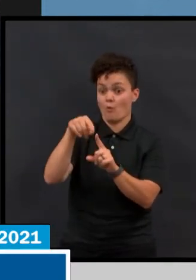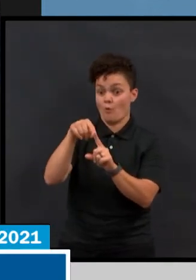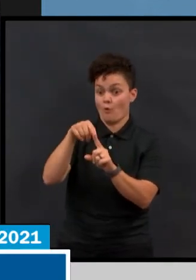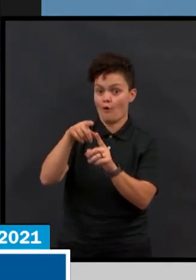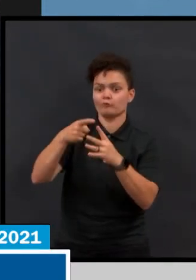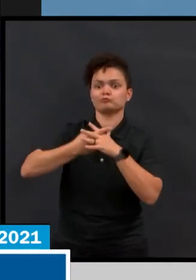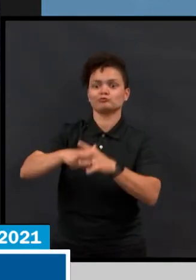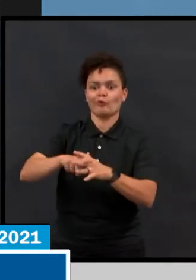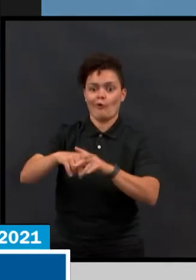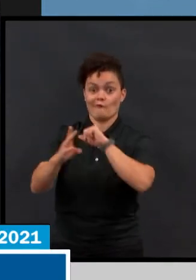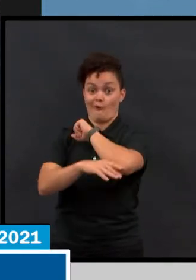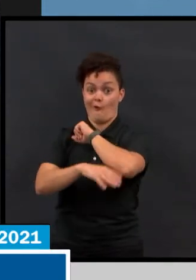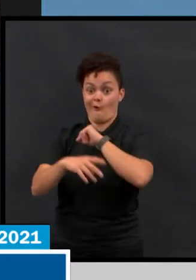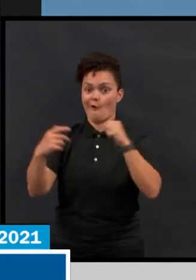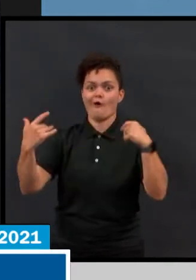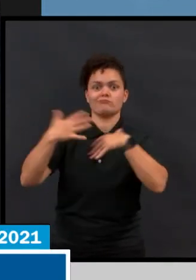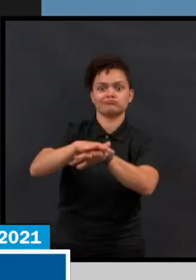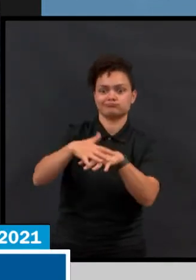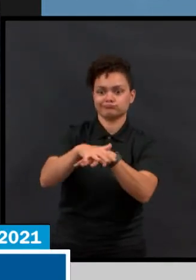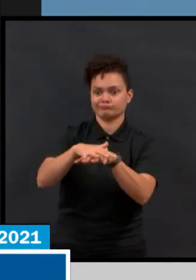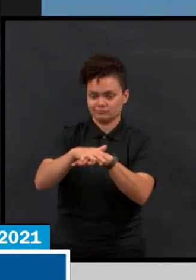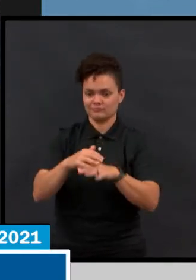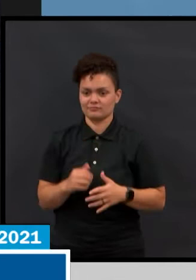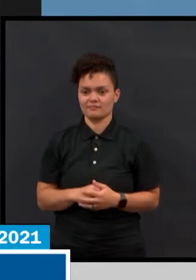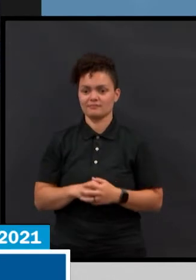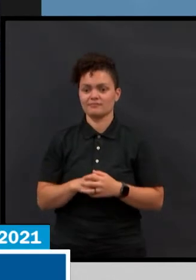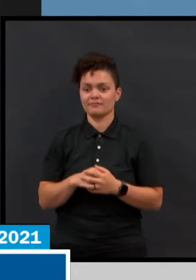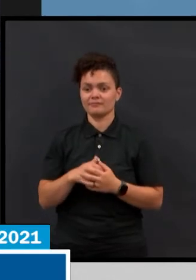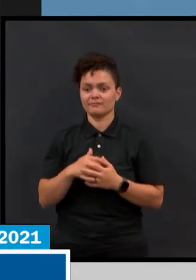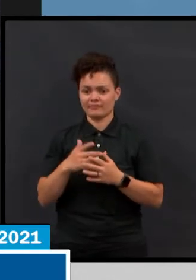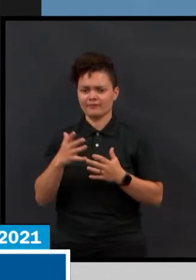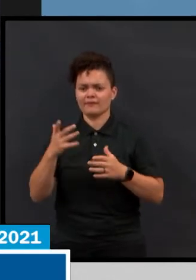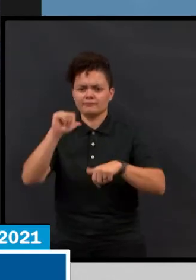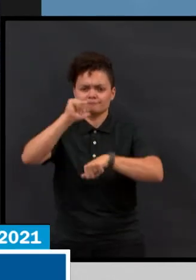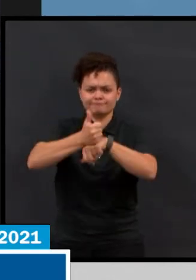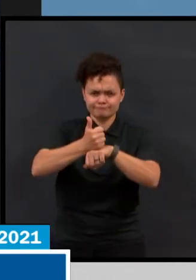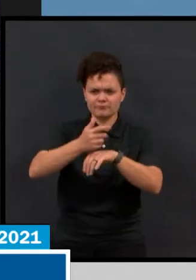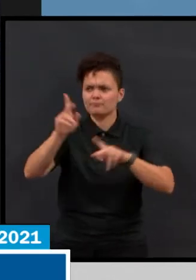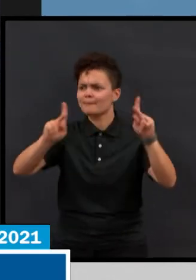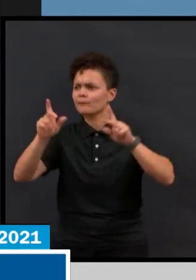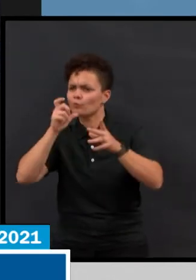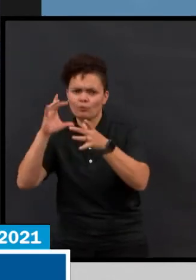a group called people let's unite for schools we wanted peaceful school desegregation because in